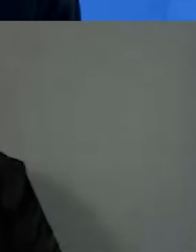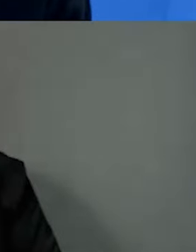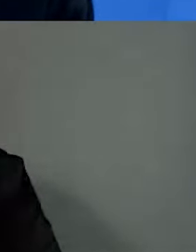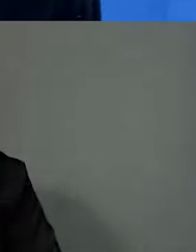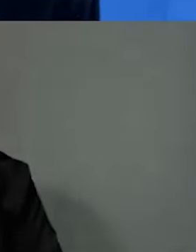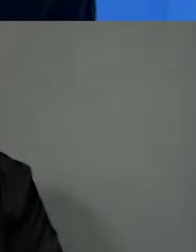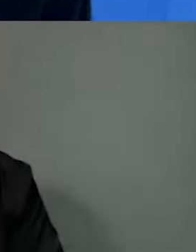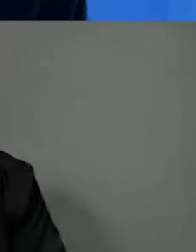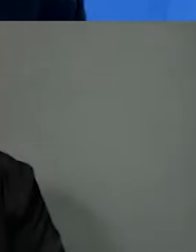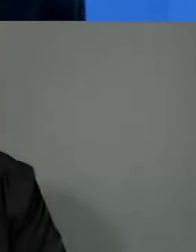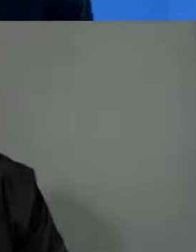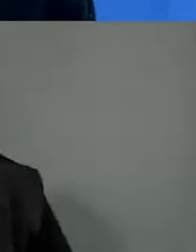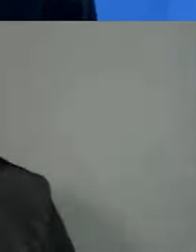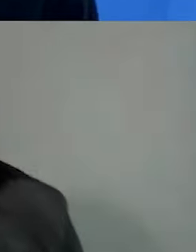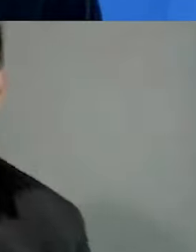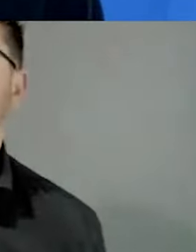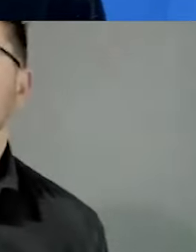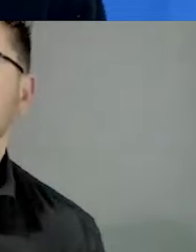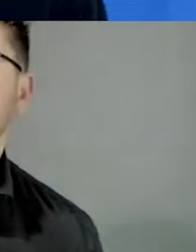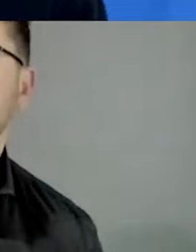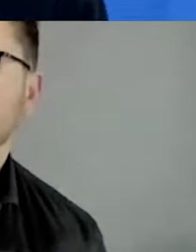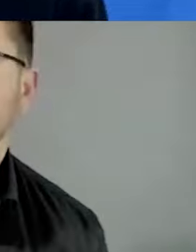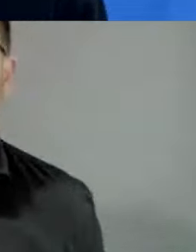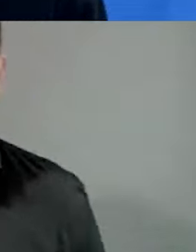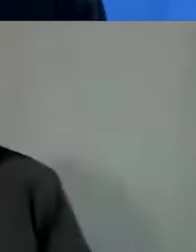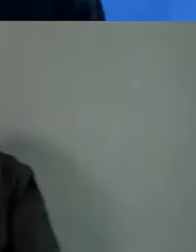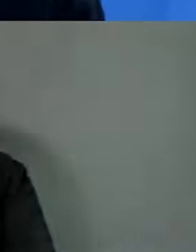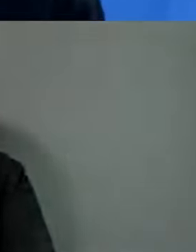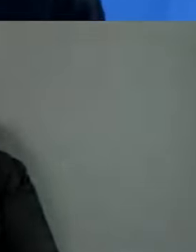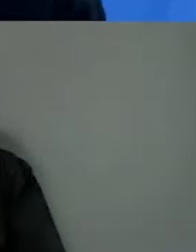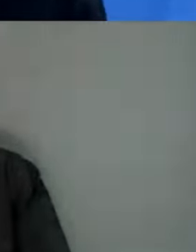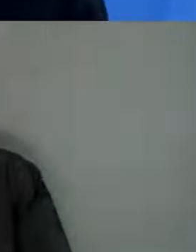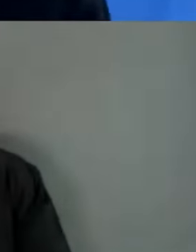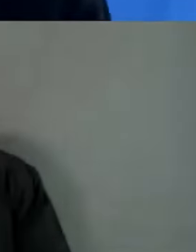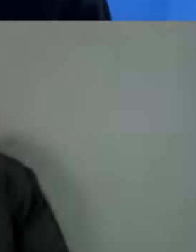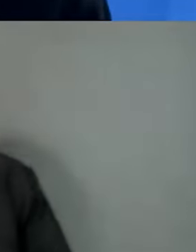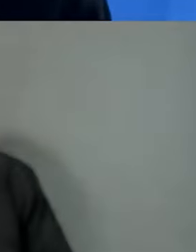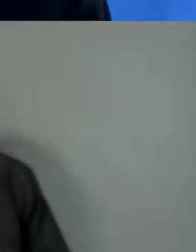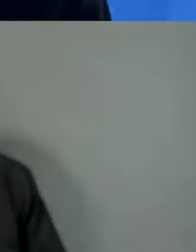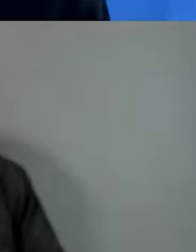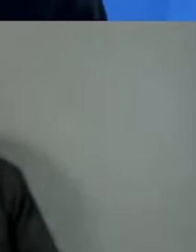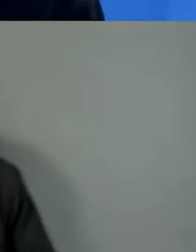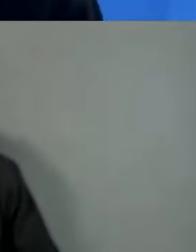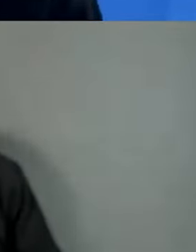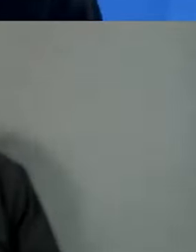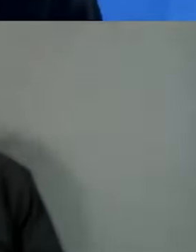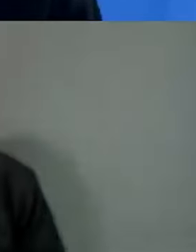Jean Feldman: We see the award is a little interesting in this regard in terms of what they should